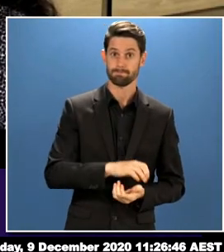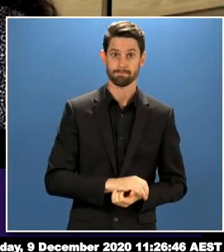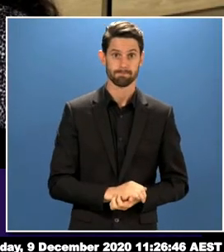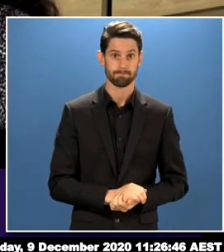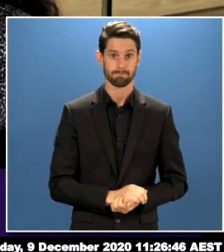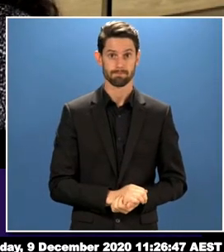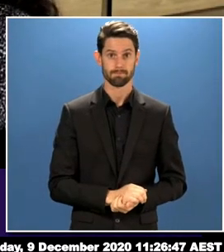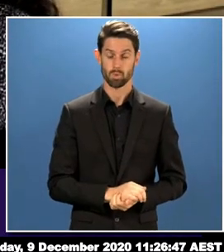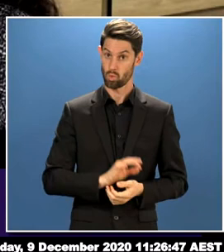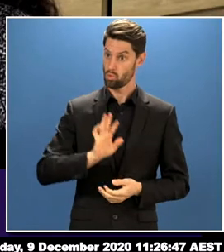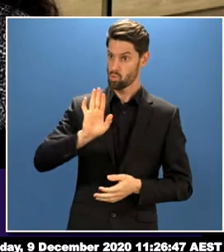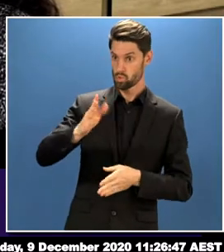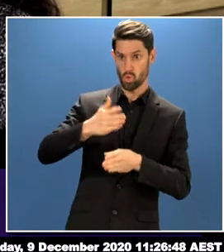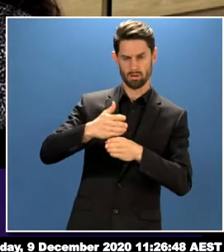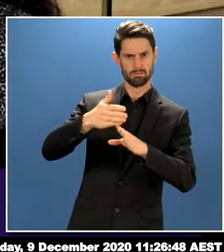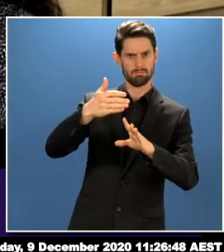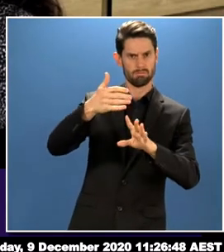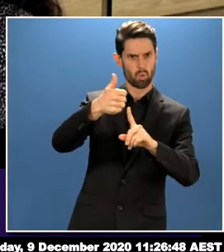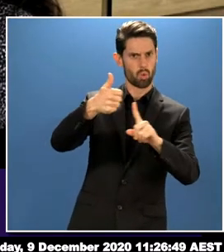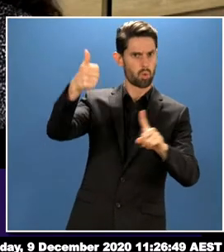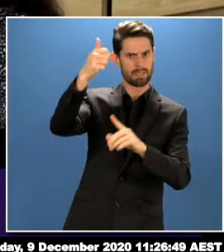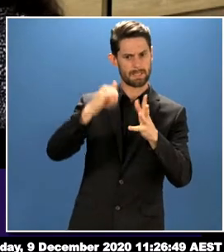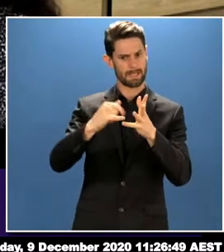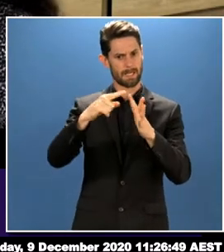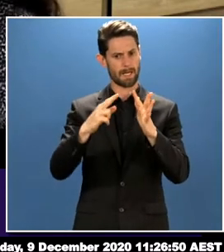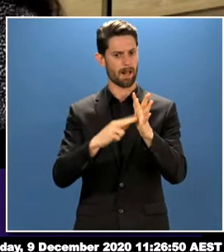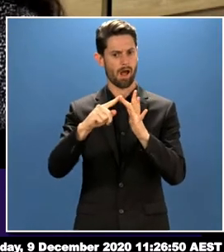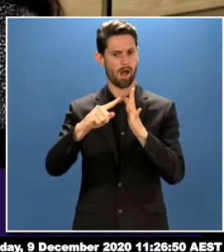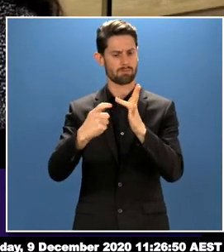It's a senior position involving the provision of leadership